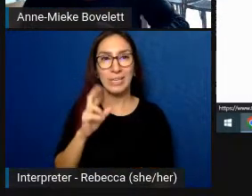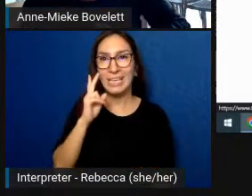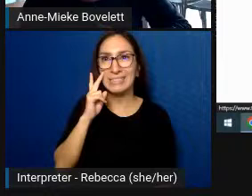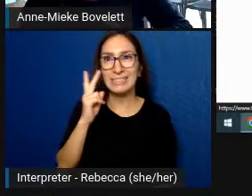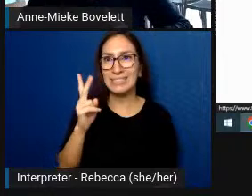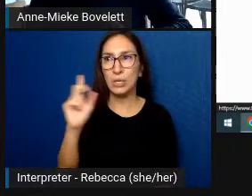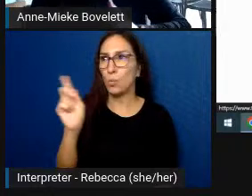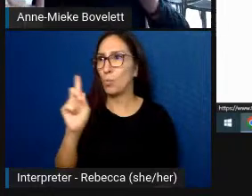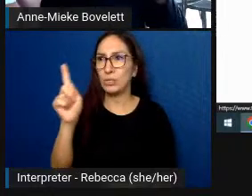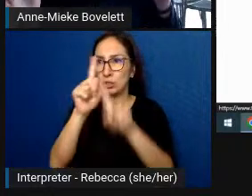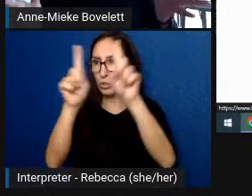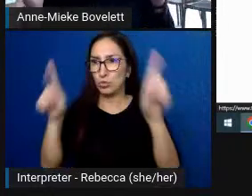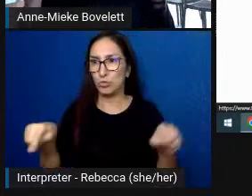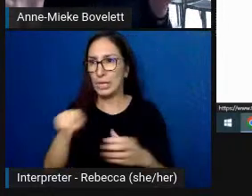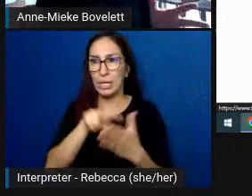ask someone else to please help me. And we cannot help because